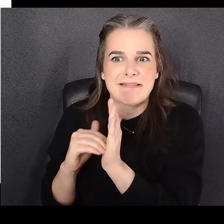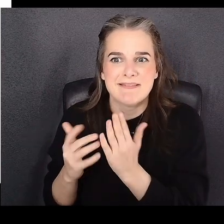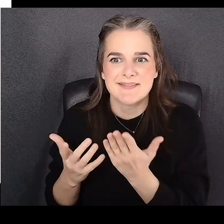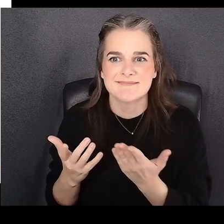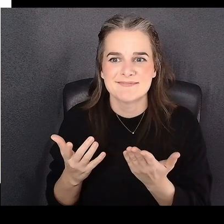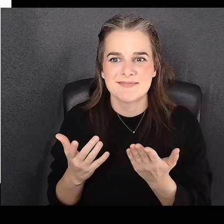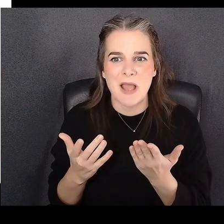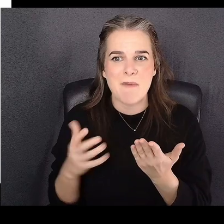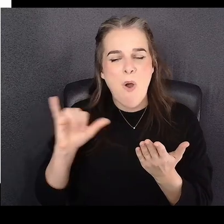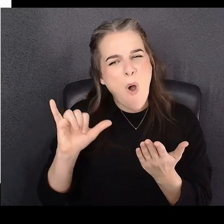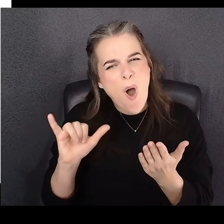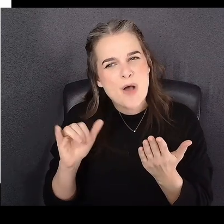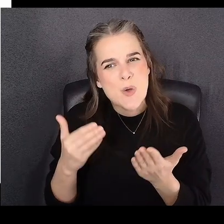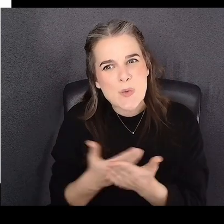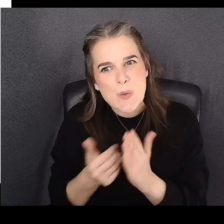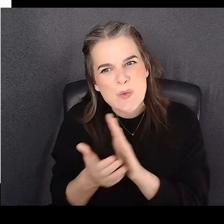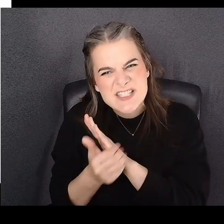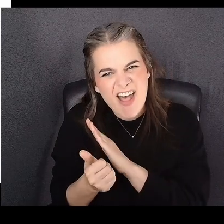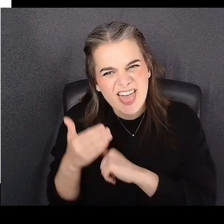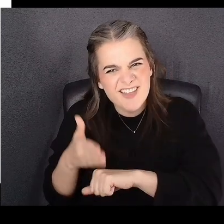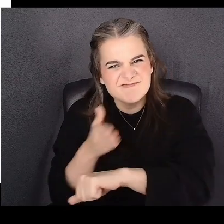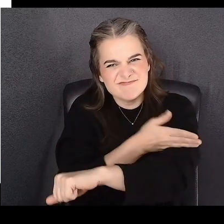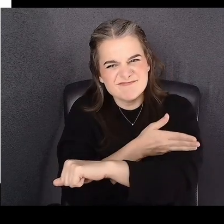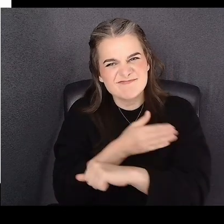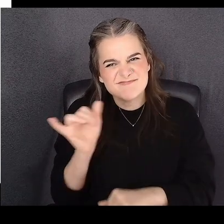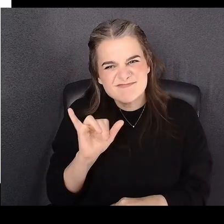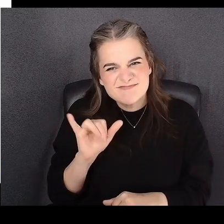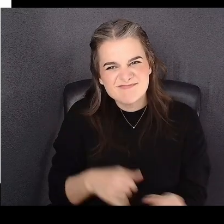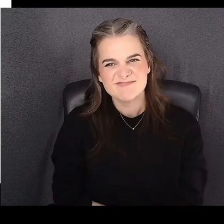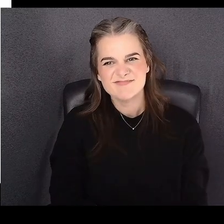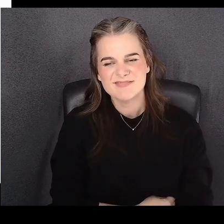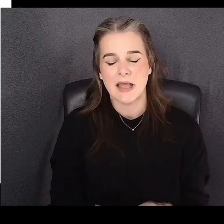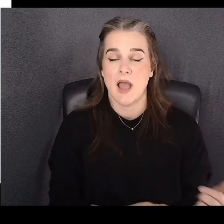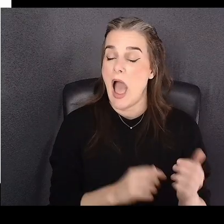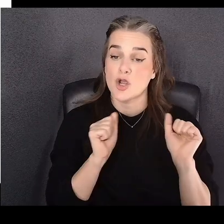Yeah, I could talk about-- that could be its own hour thing of just tabletop games. So I can't keep going.